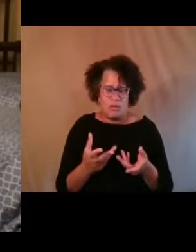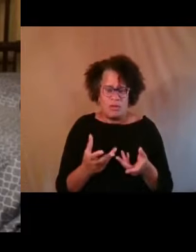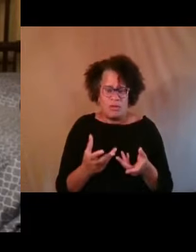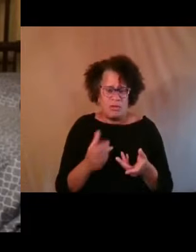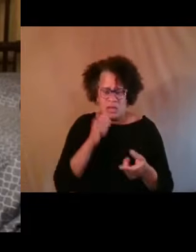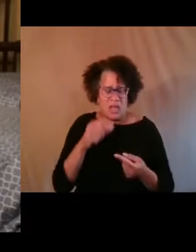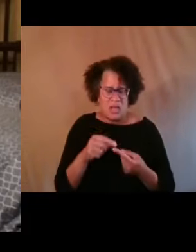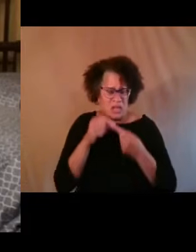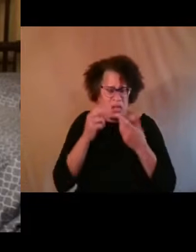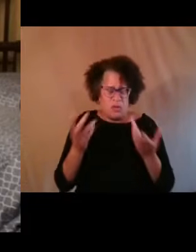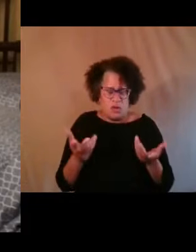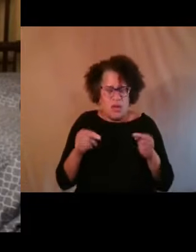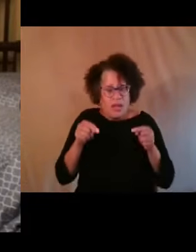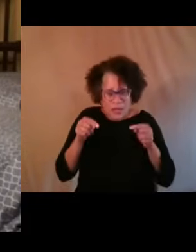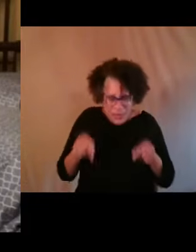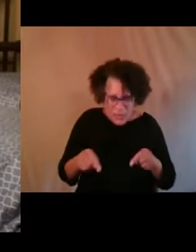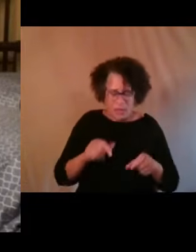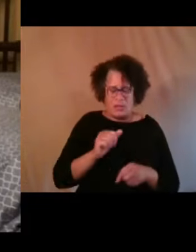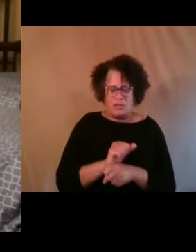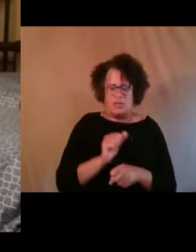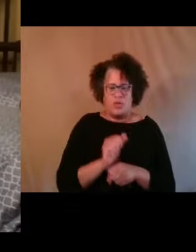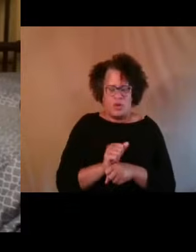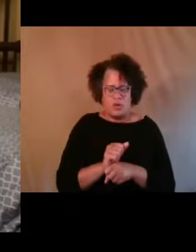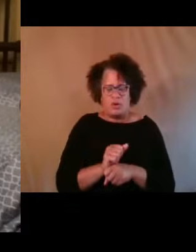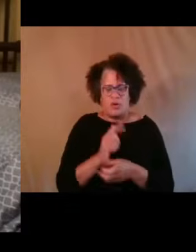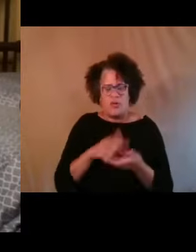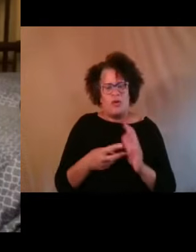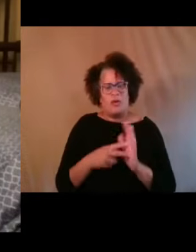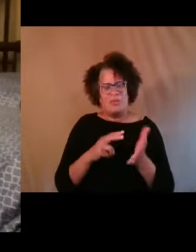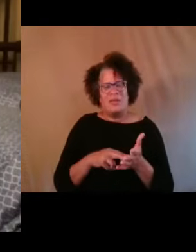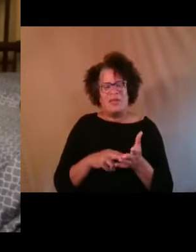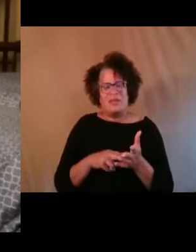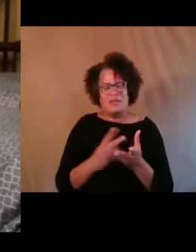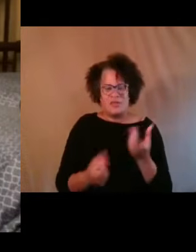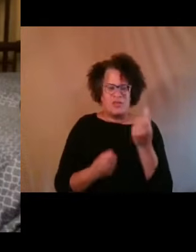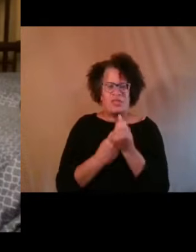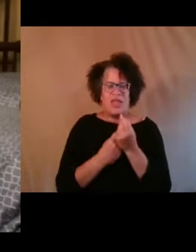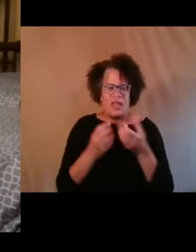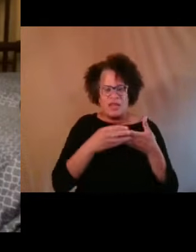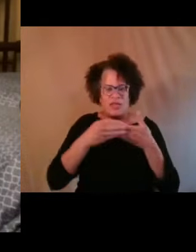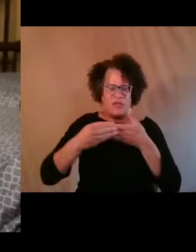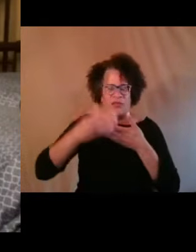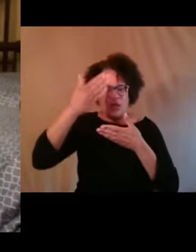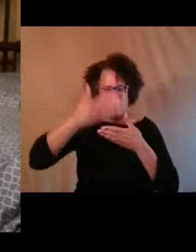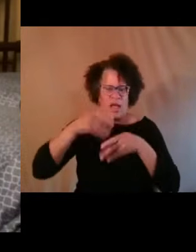This is the work of what it means to stand at the front line and face your trauma